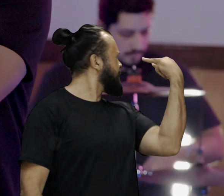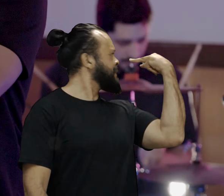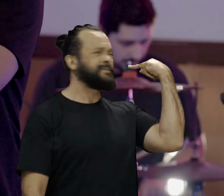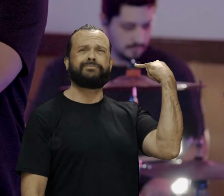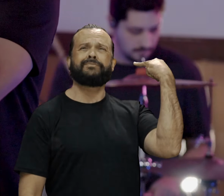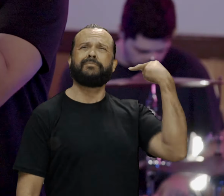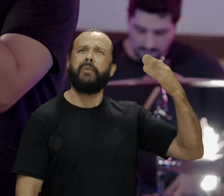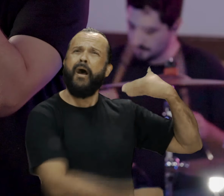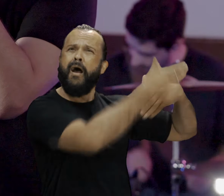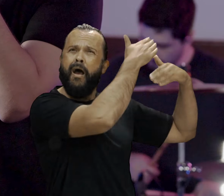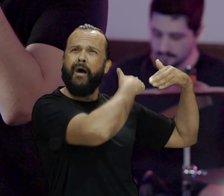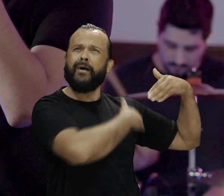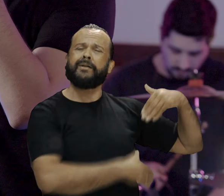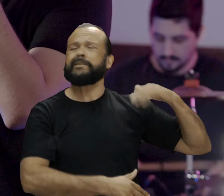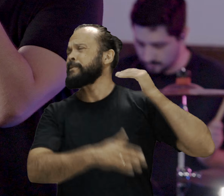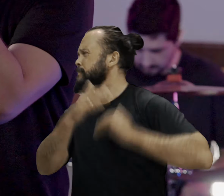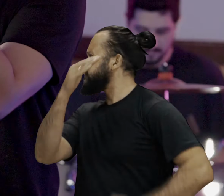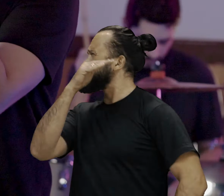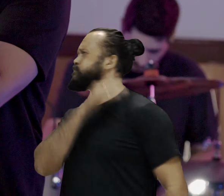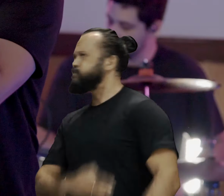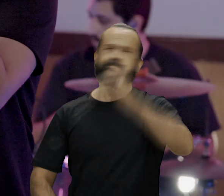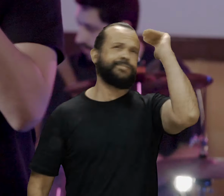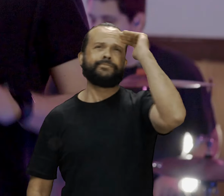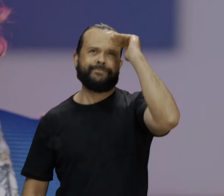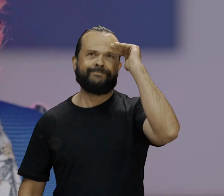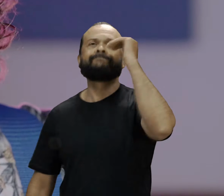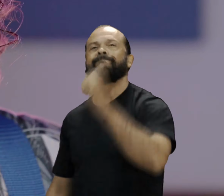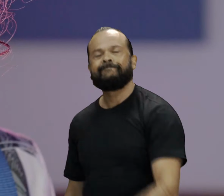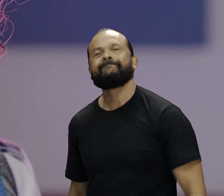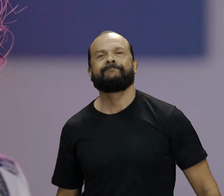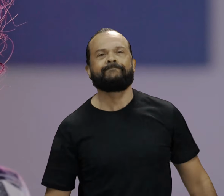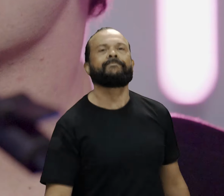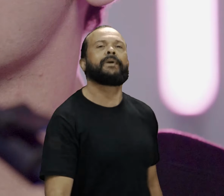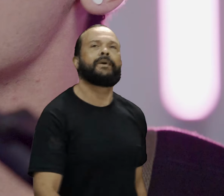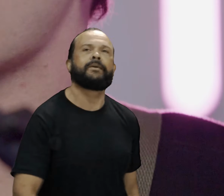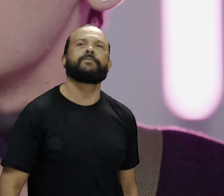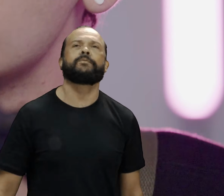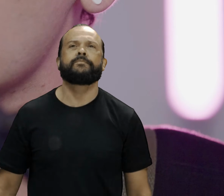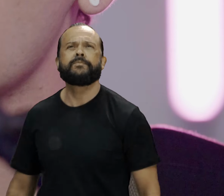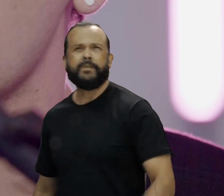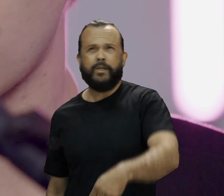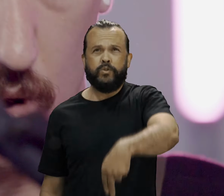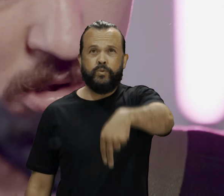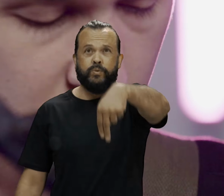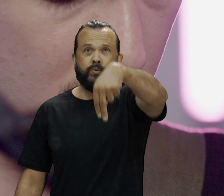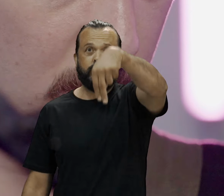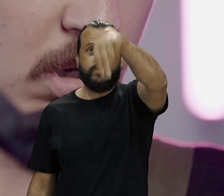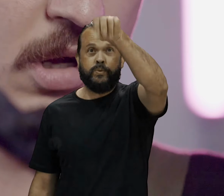North to South See the world